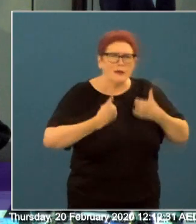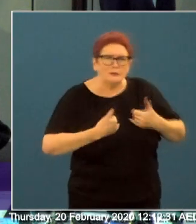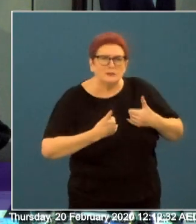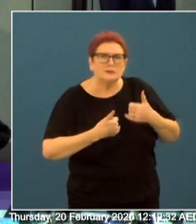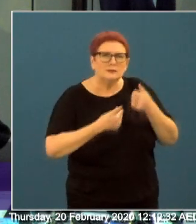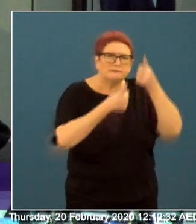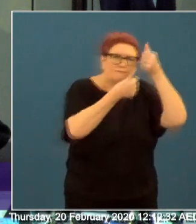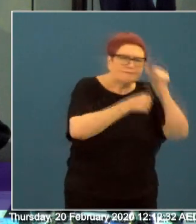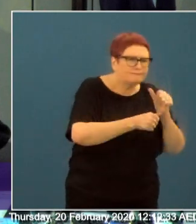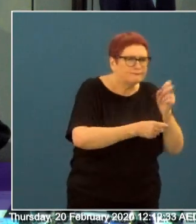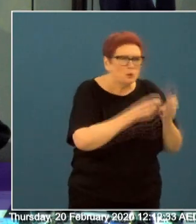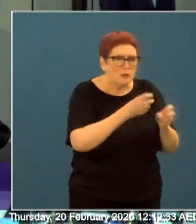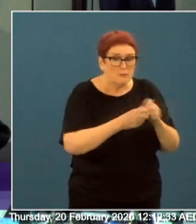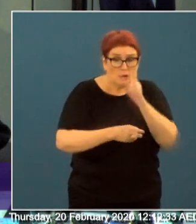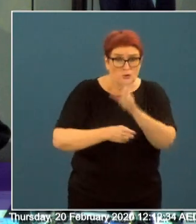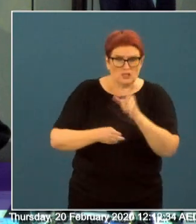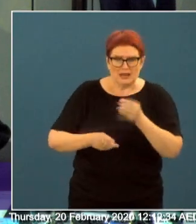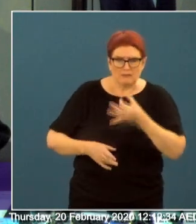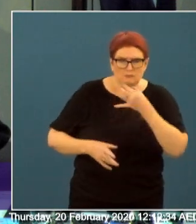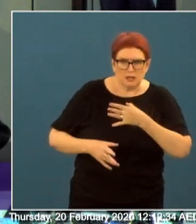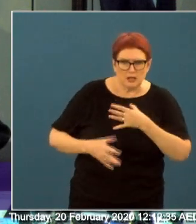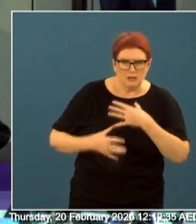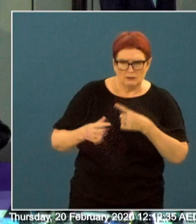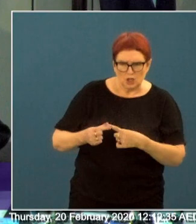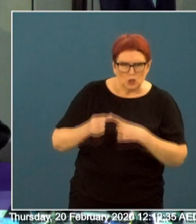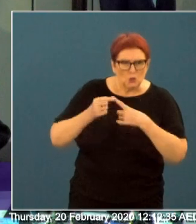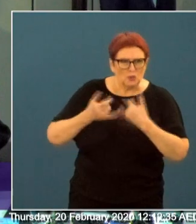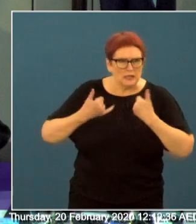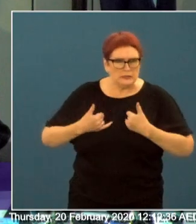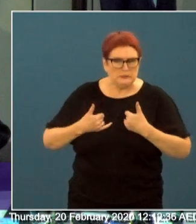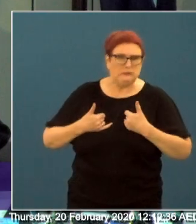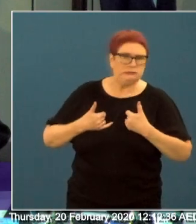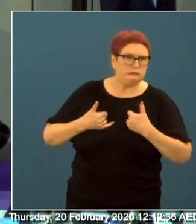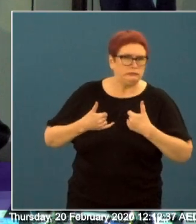But where there are complex problems, this difficulty arises all across the